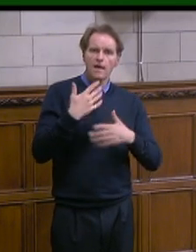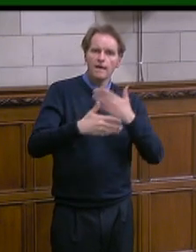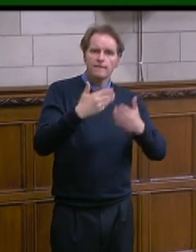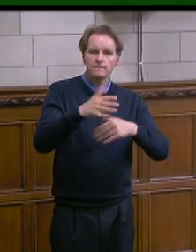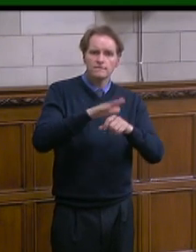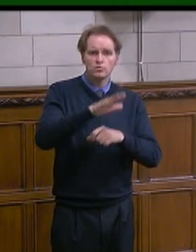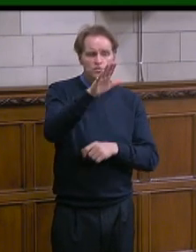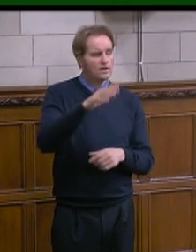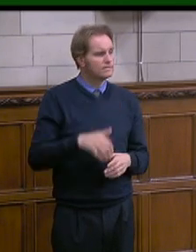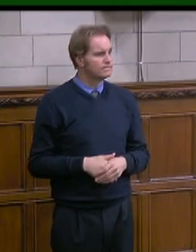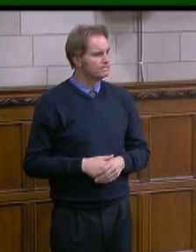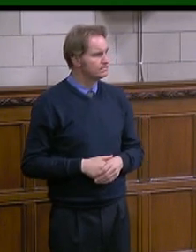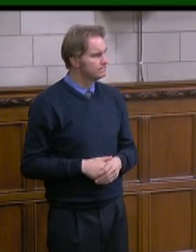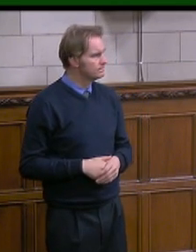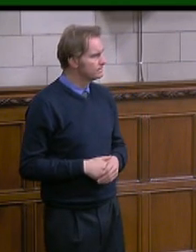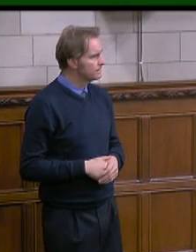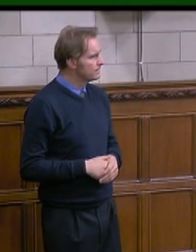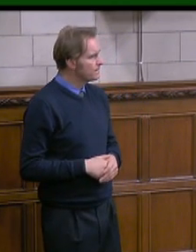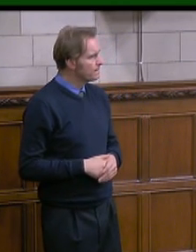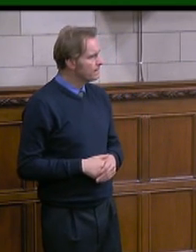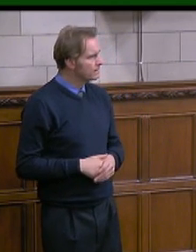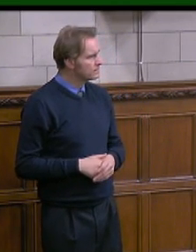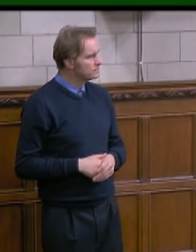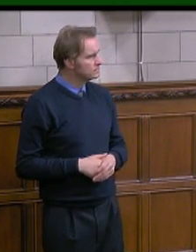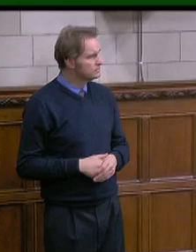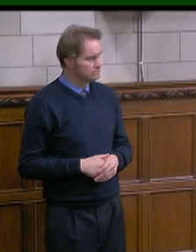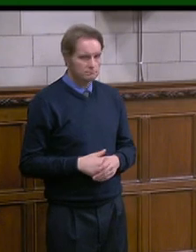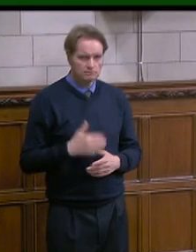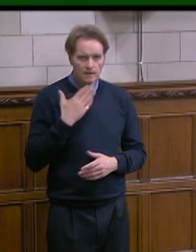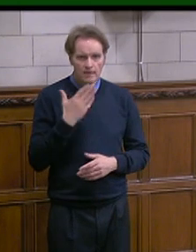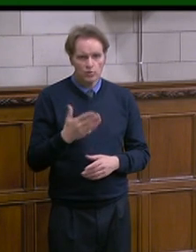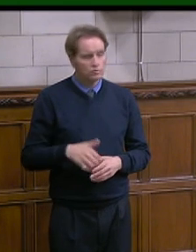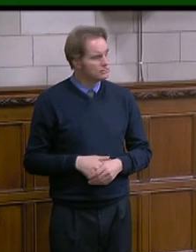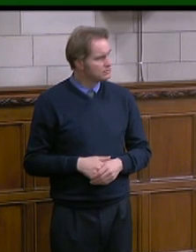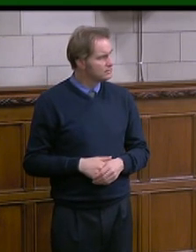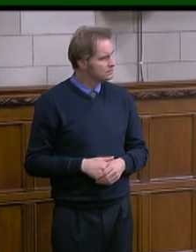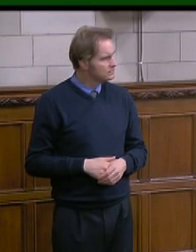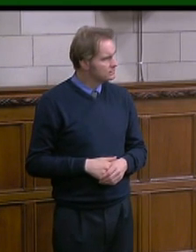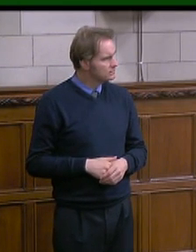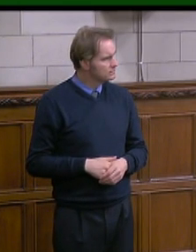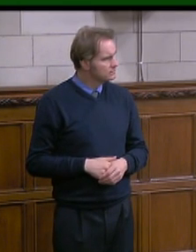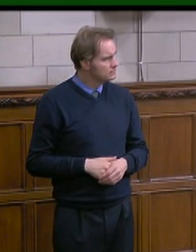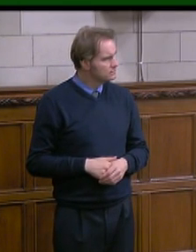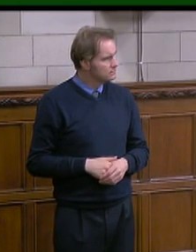Dawn Butler (Brent Central) (Lab): I thank my hon.